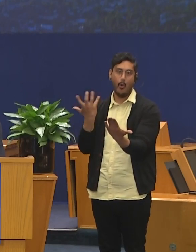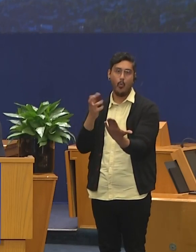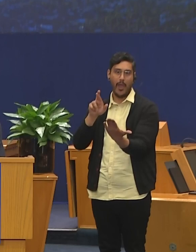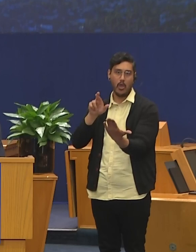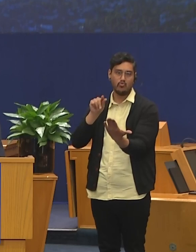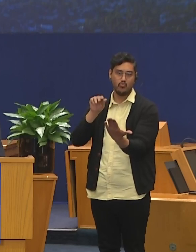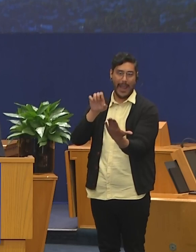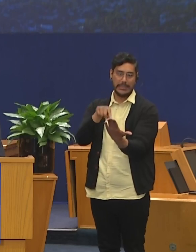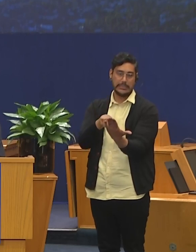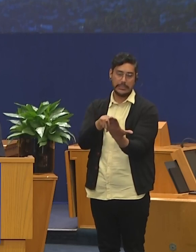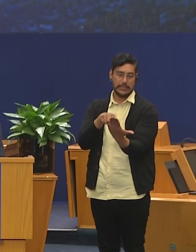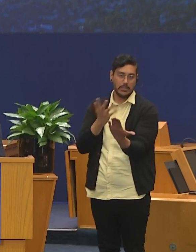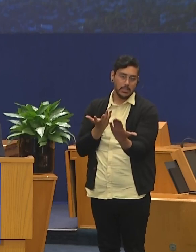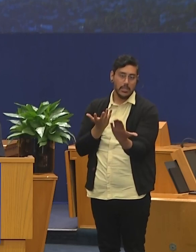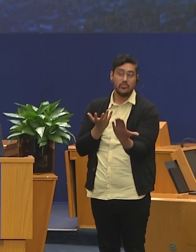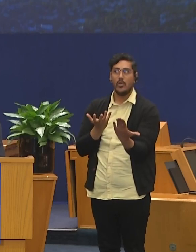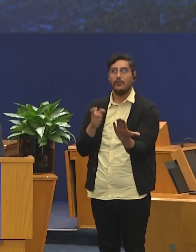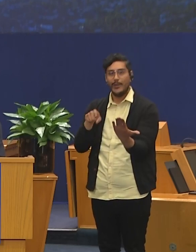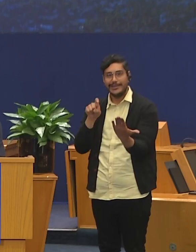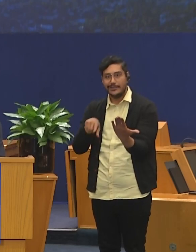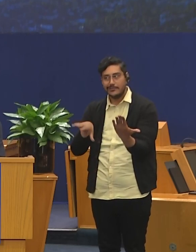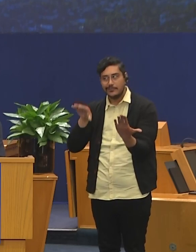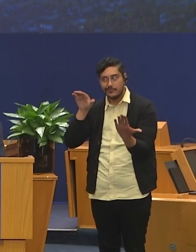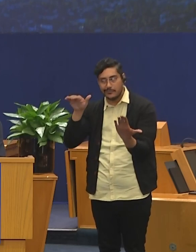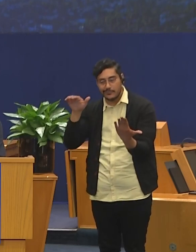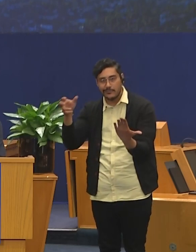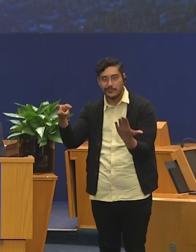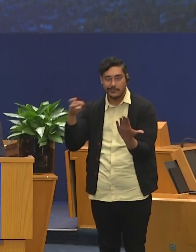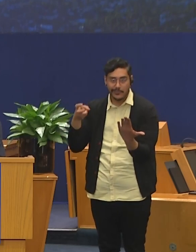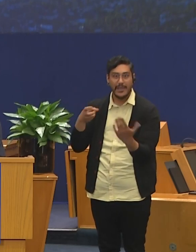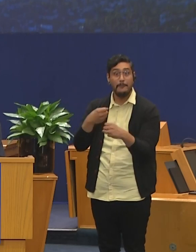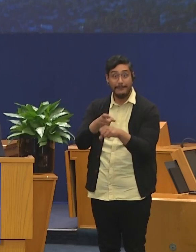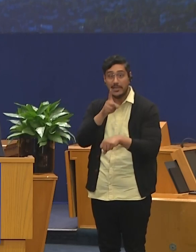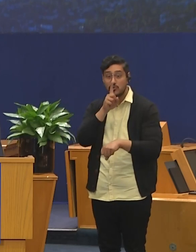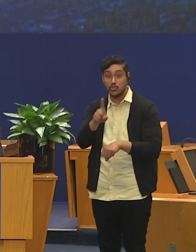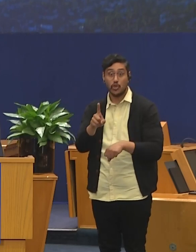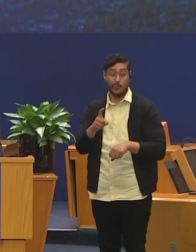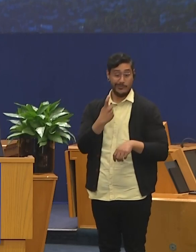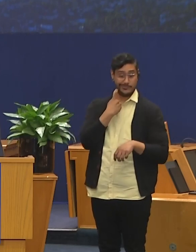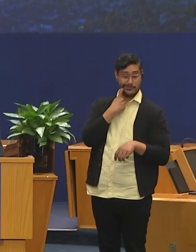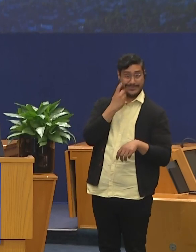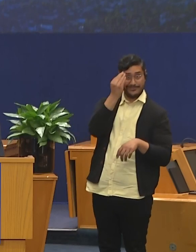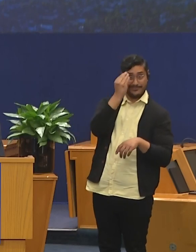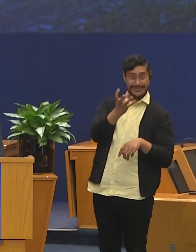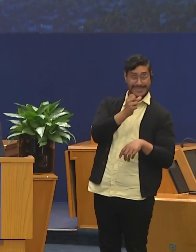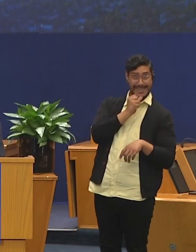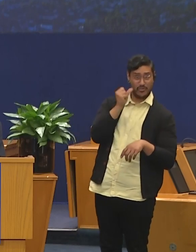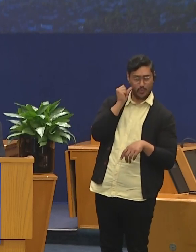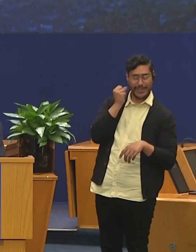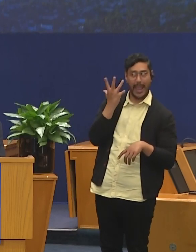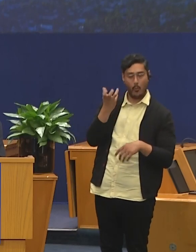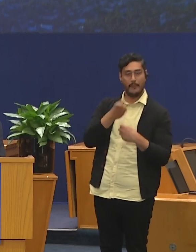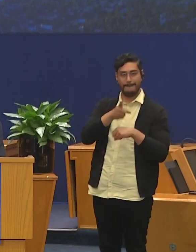SO WE'RE GOING BACK TO TRY TO GET THAT INFORMATION TO MAKE SURE THAT WHAT WE REPORTED